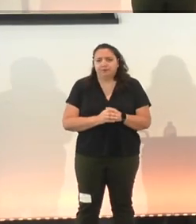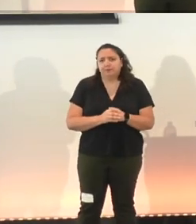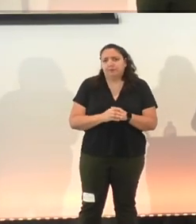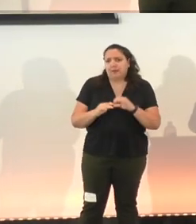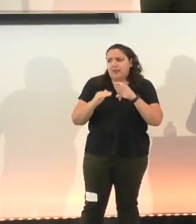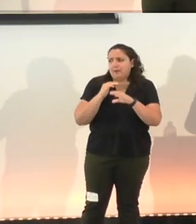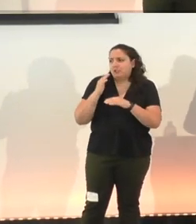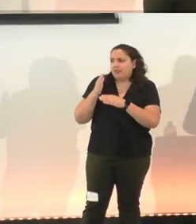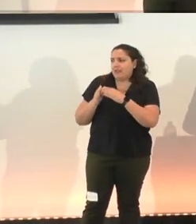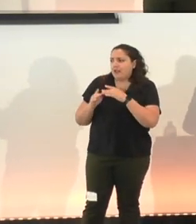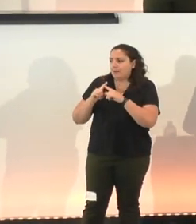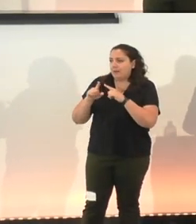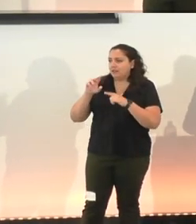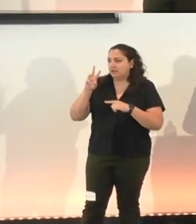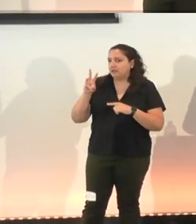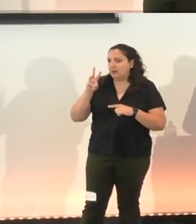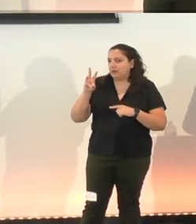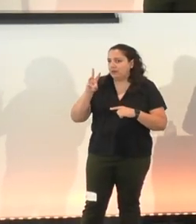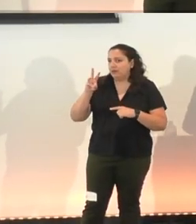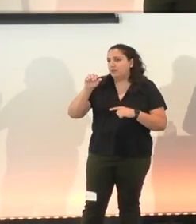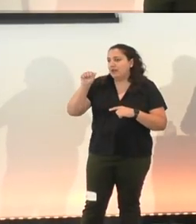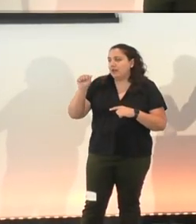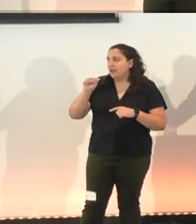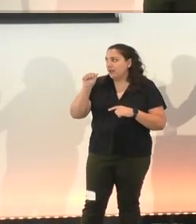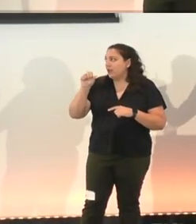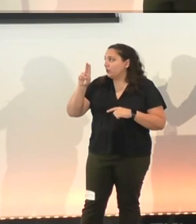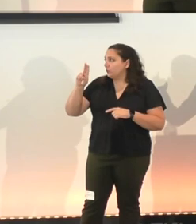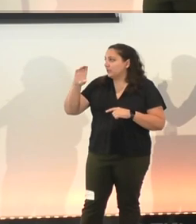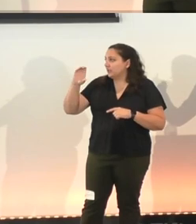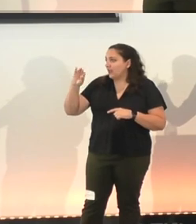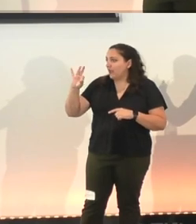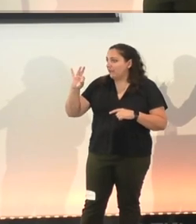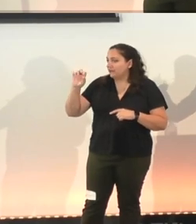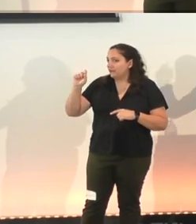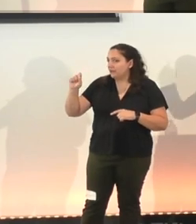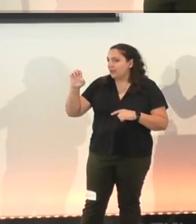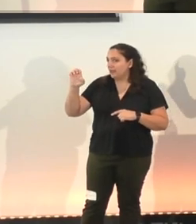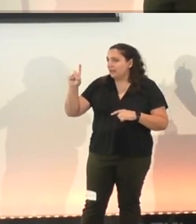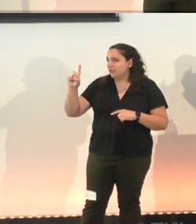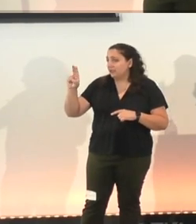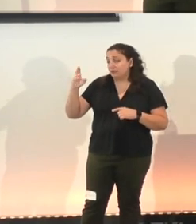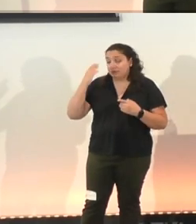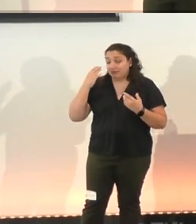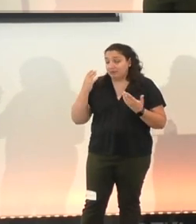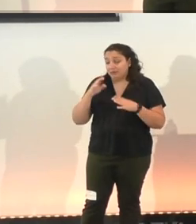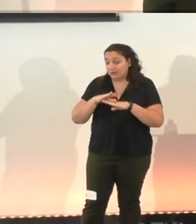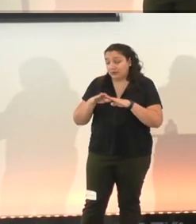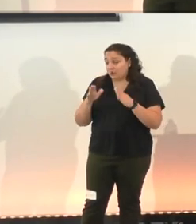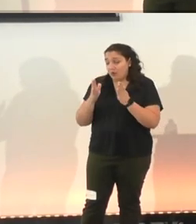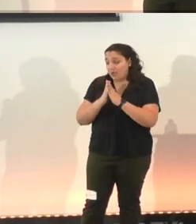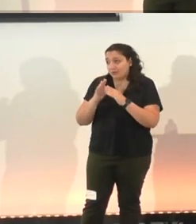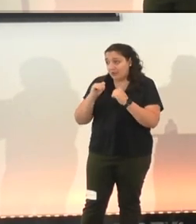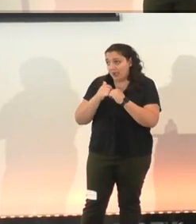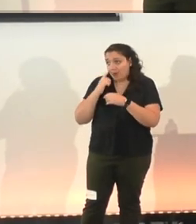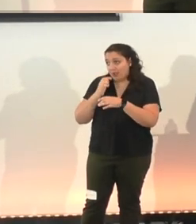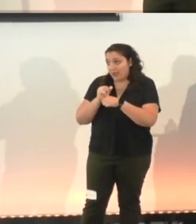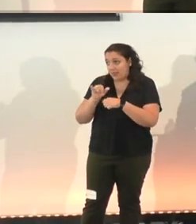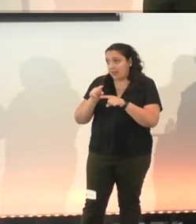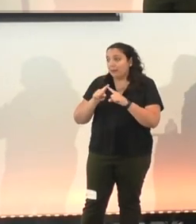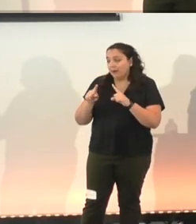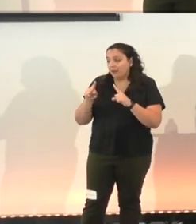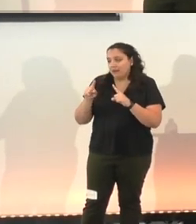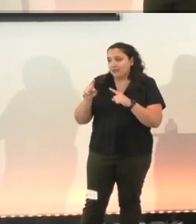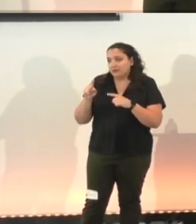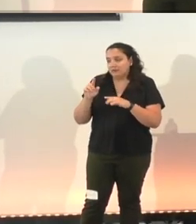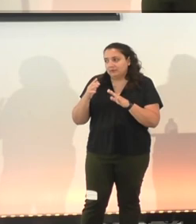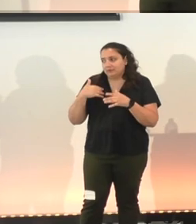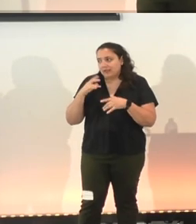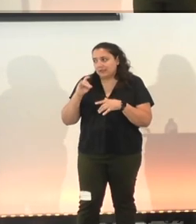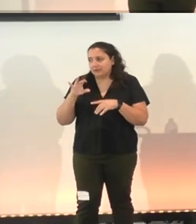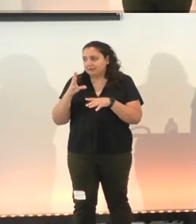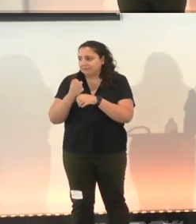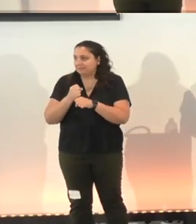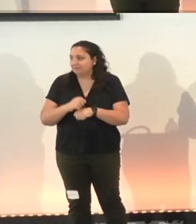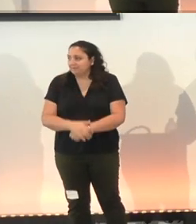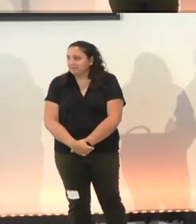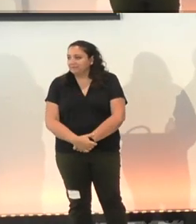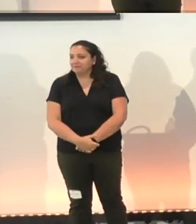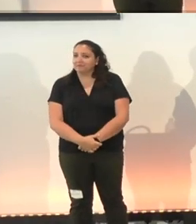end but it is w@ucf.edu. Don't ask me how I was able to get that but it is. We have a couple of